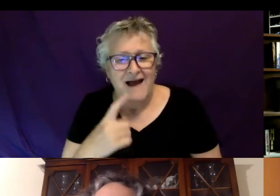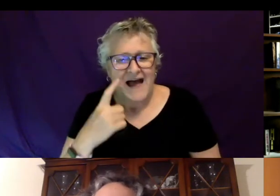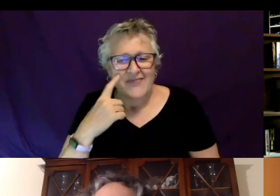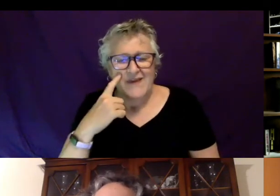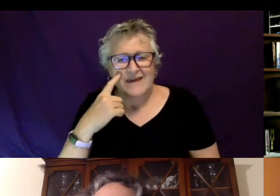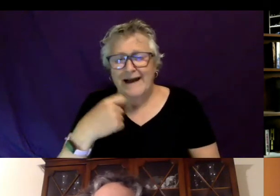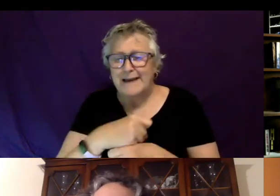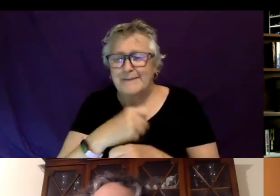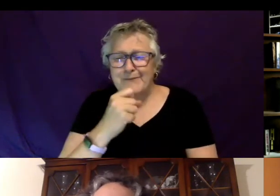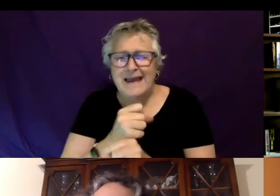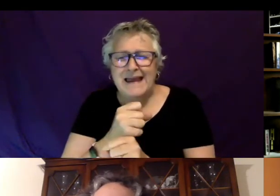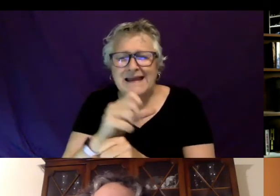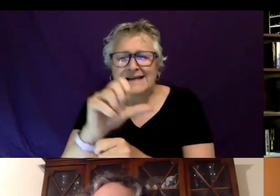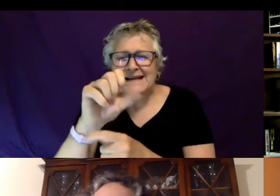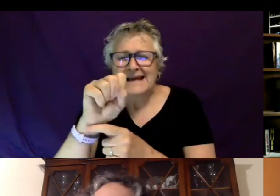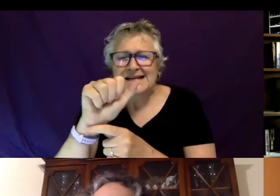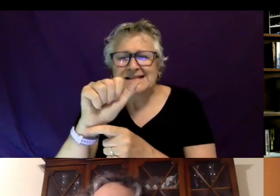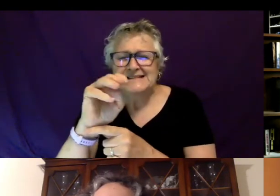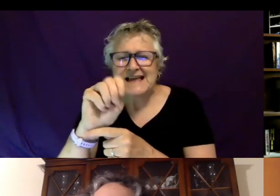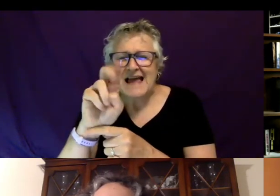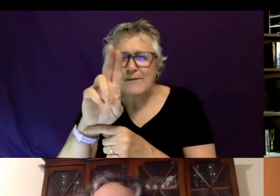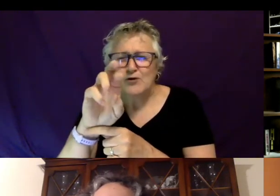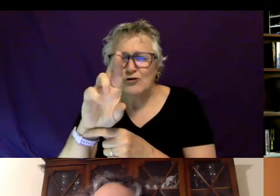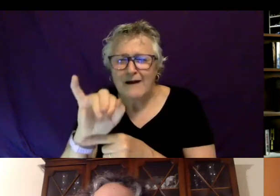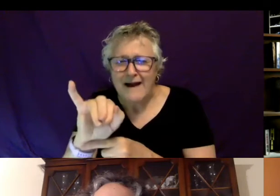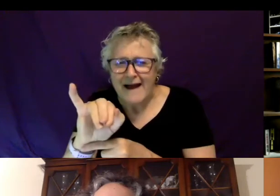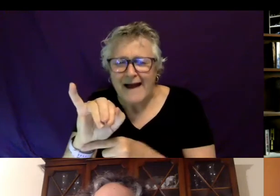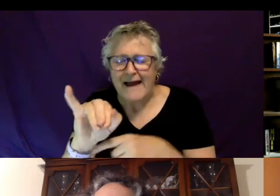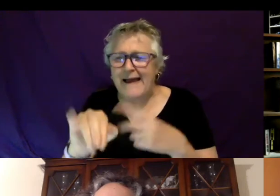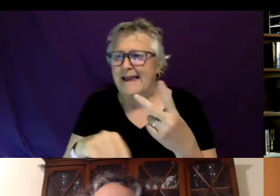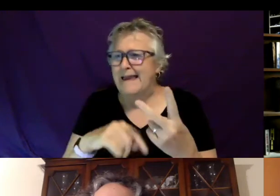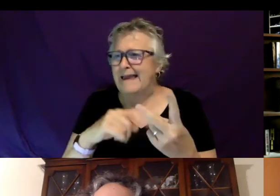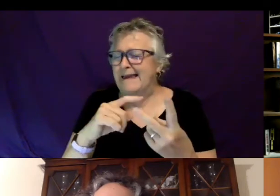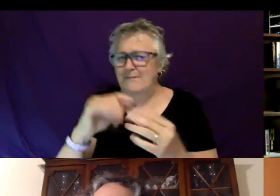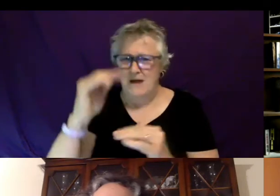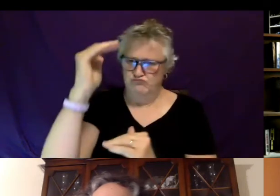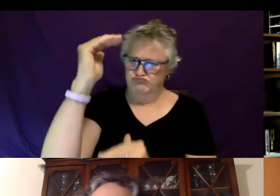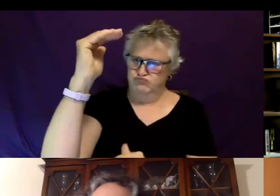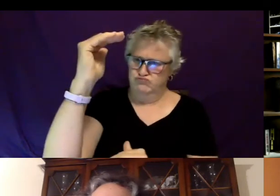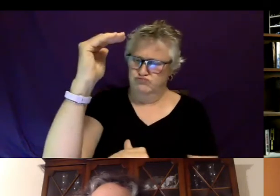And a couple animals. And I just-- they had a an 1812 Marine,